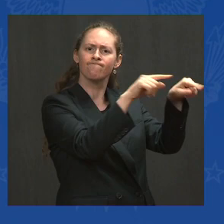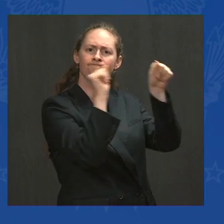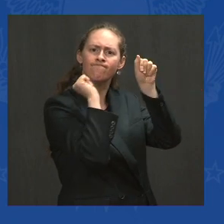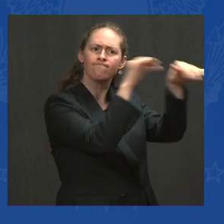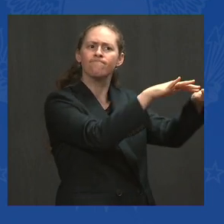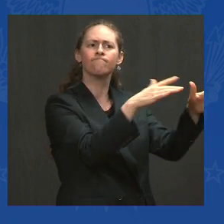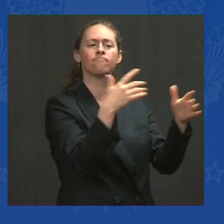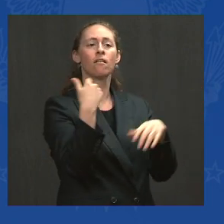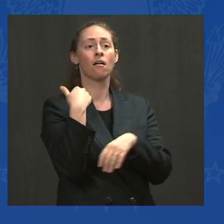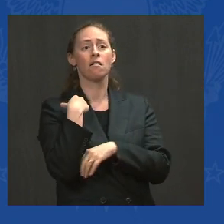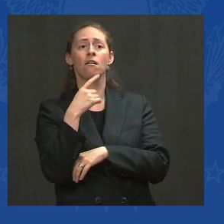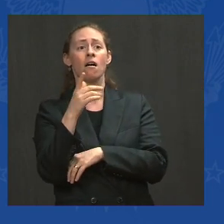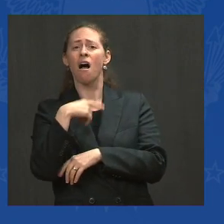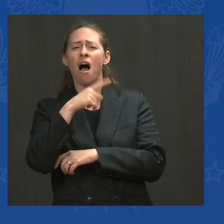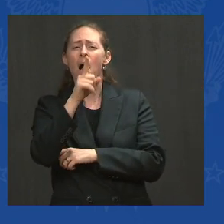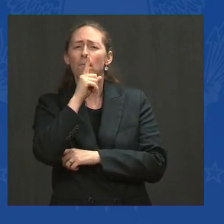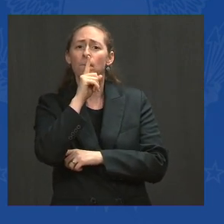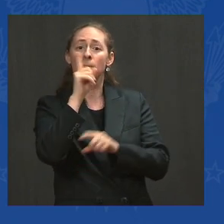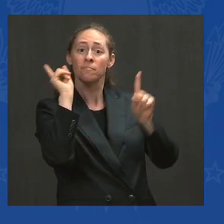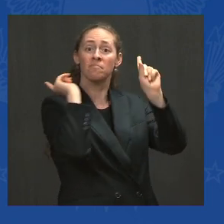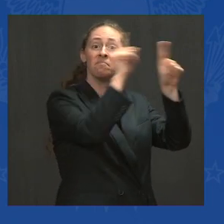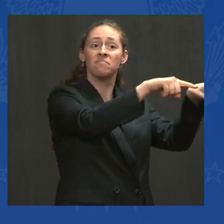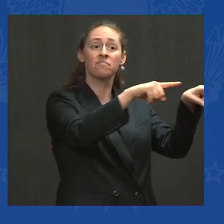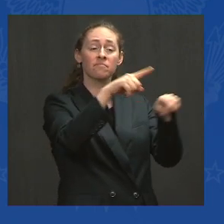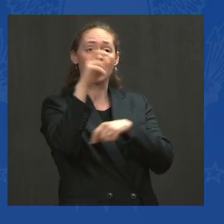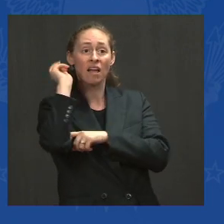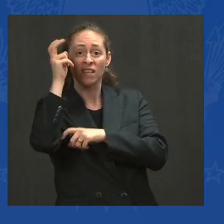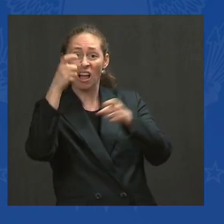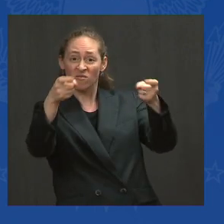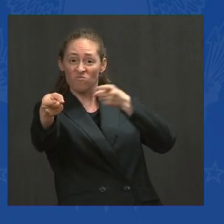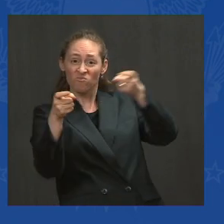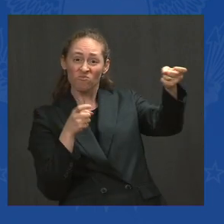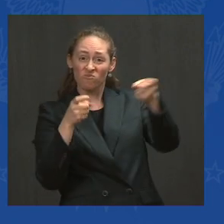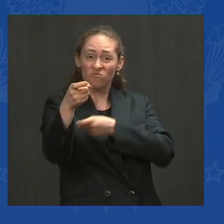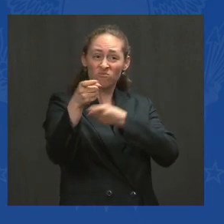nation-build. And it's the right and the responsibility of the